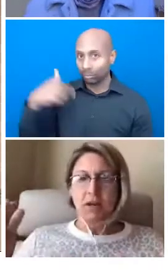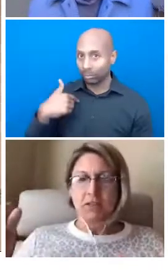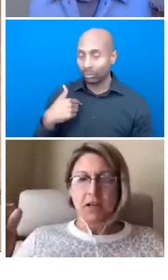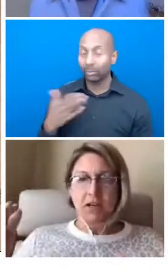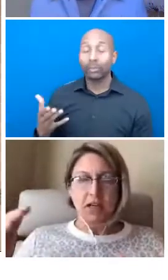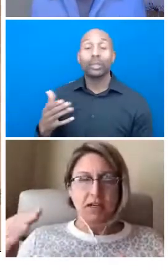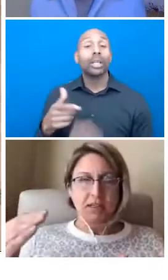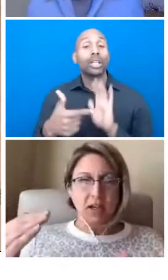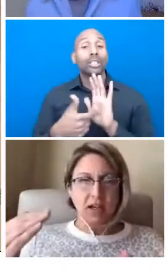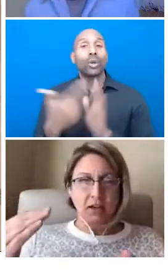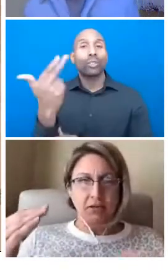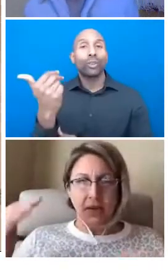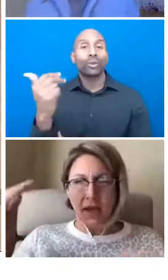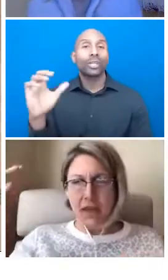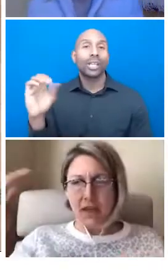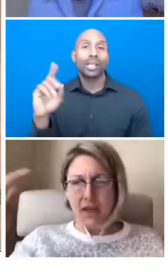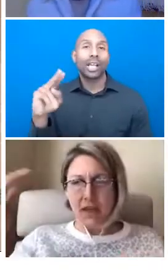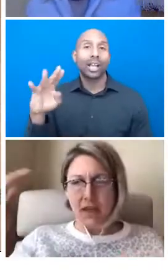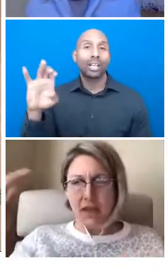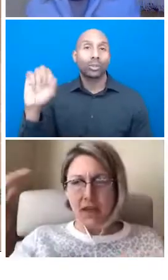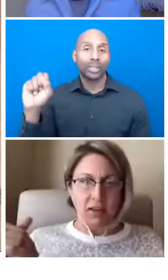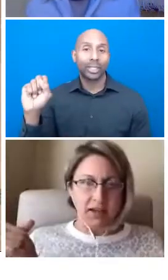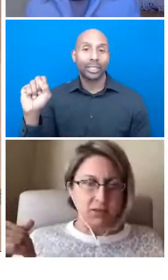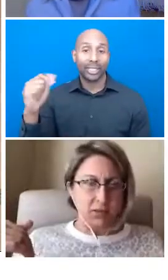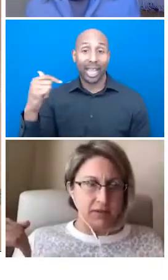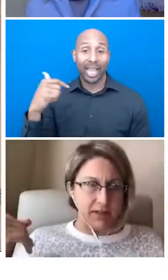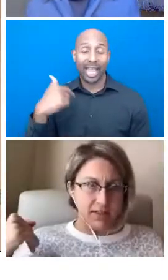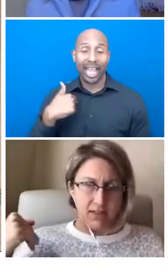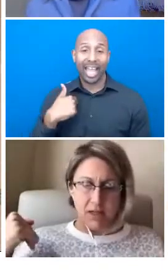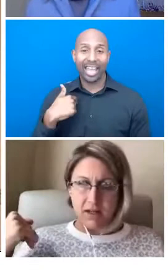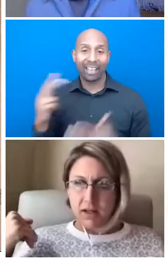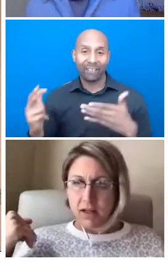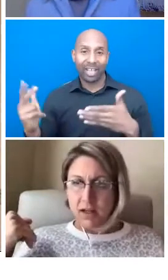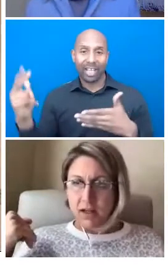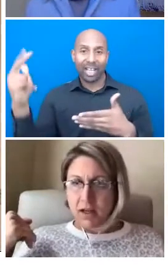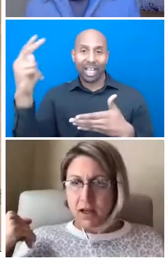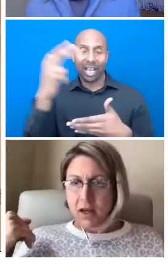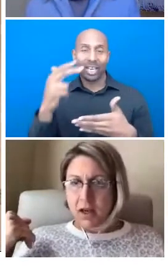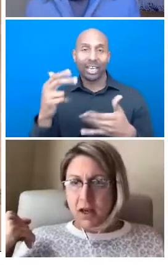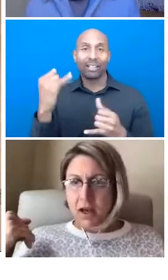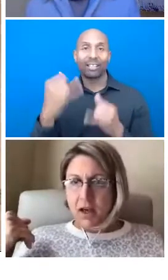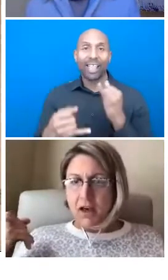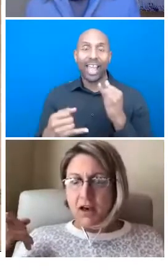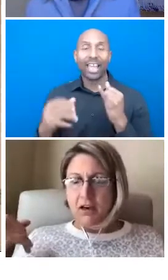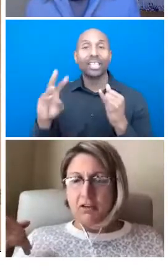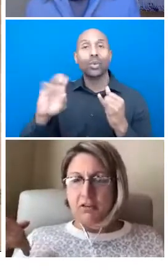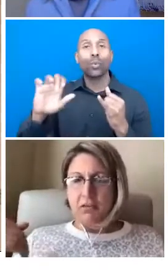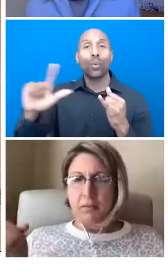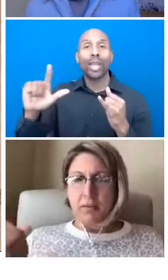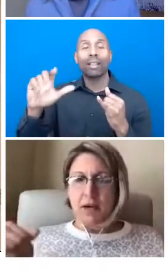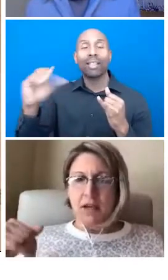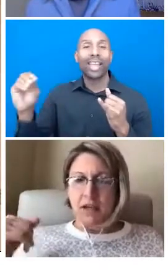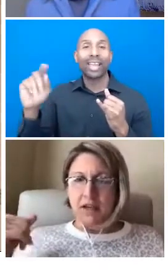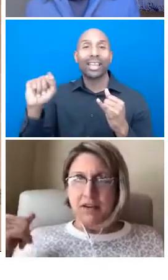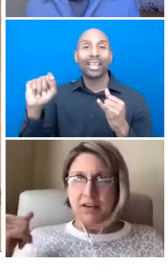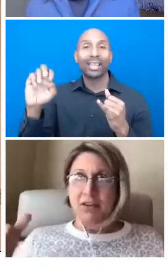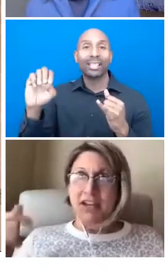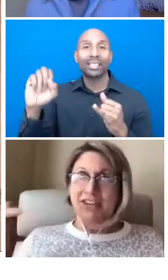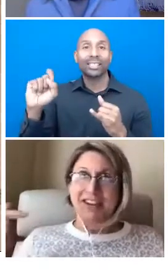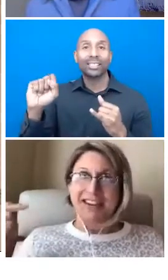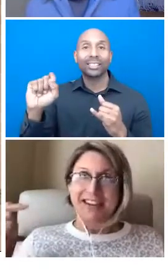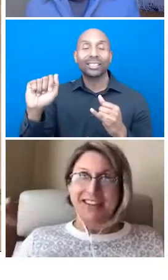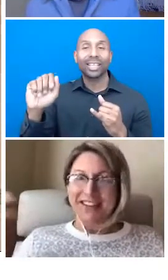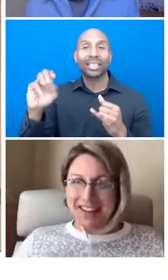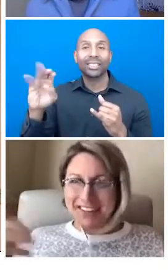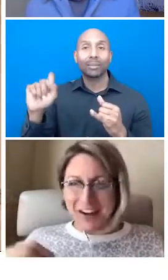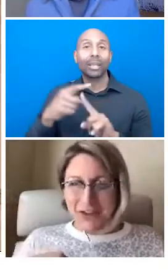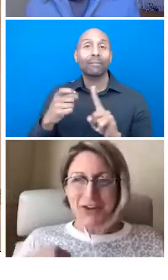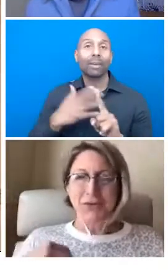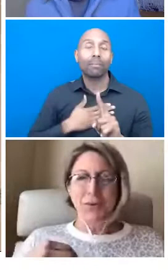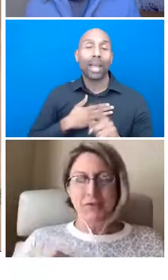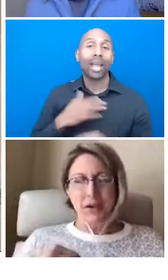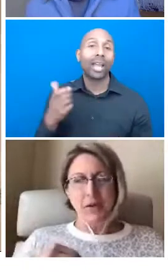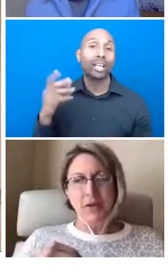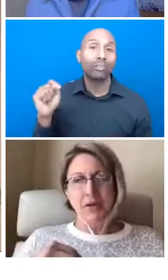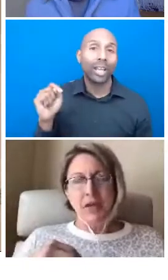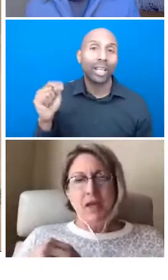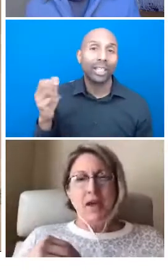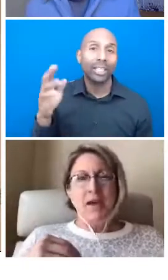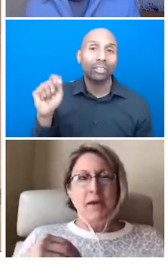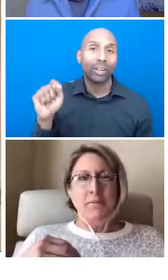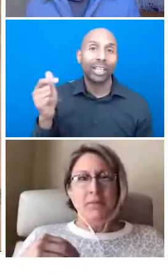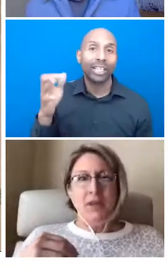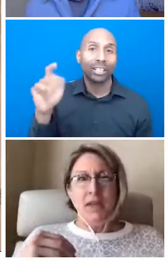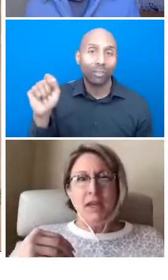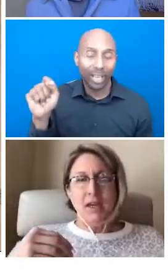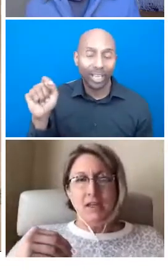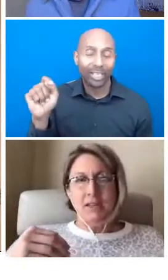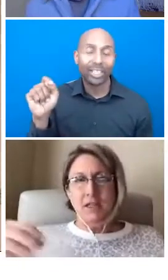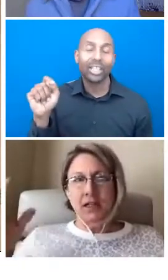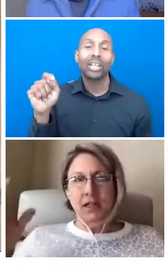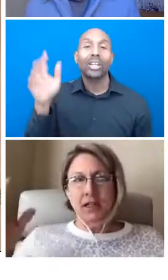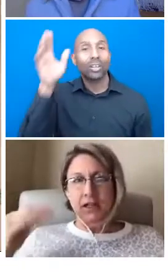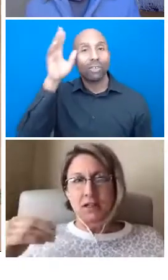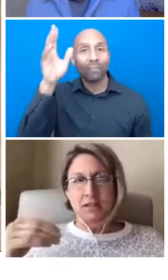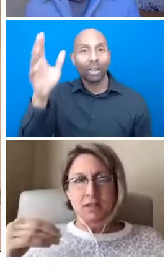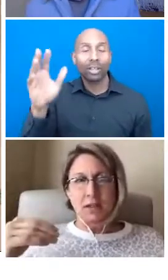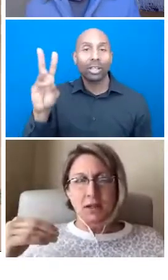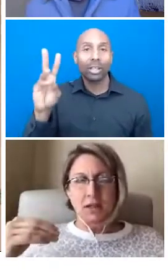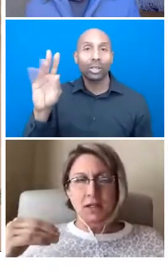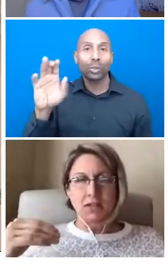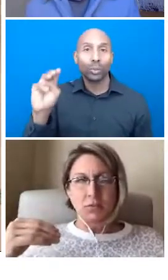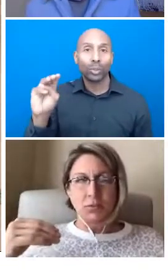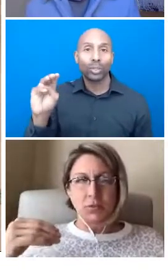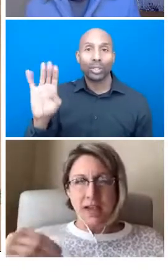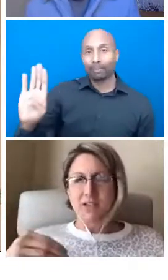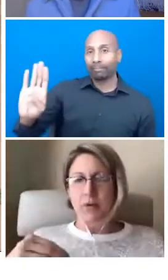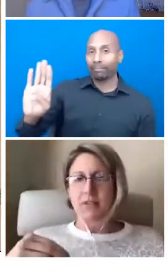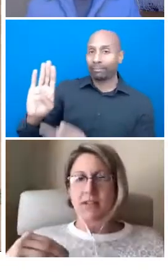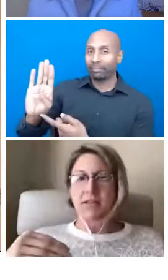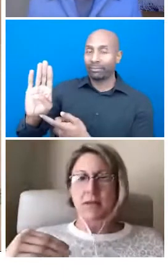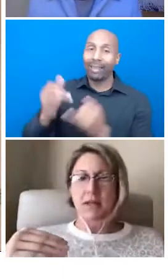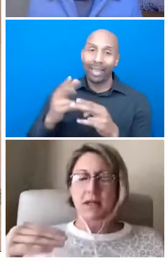I have handcut in the last will and testament and my great-great-great-grandfather.